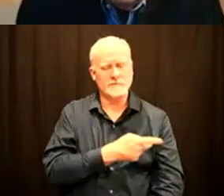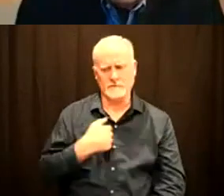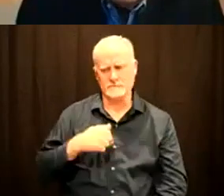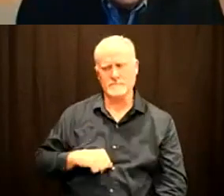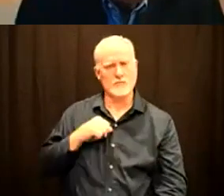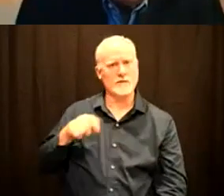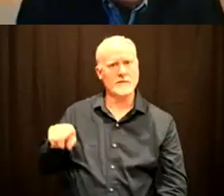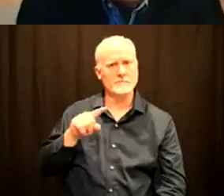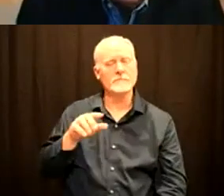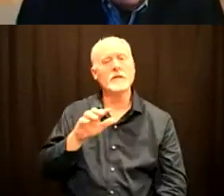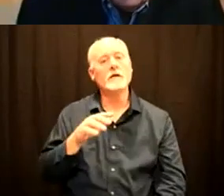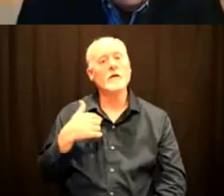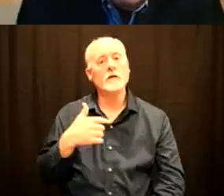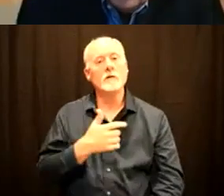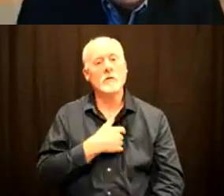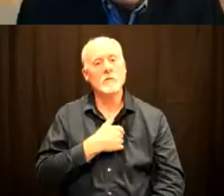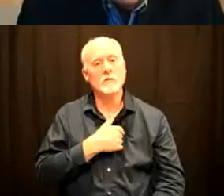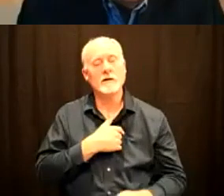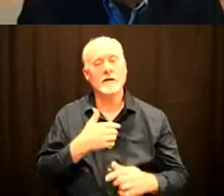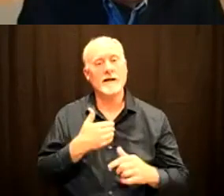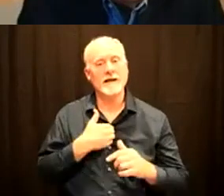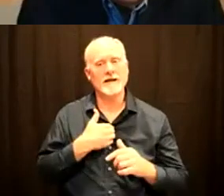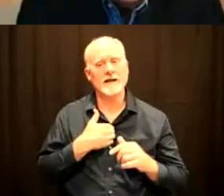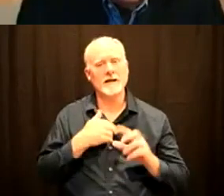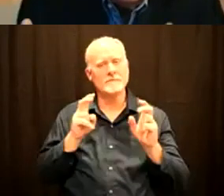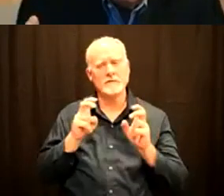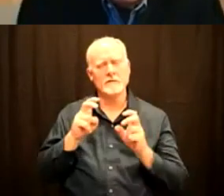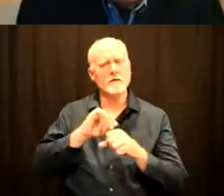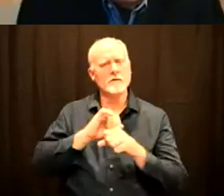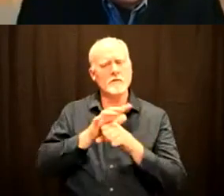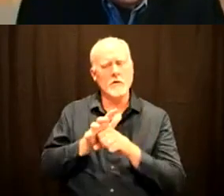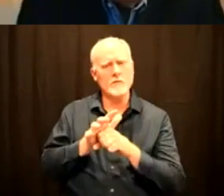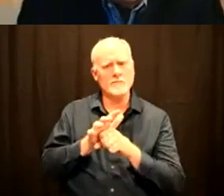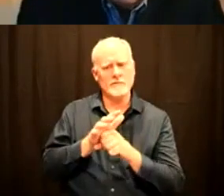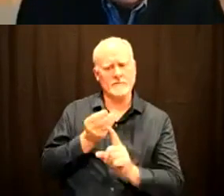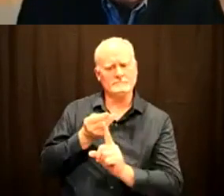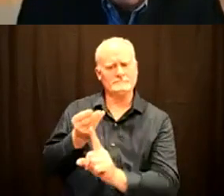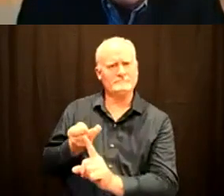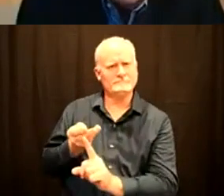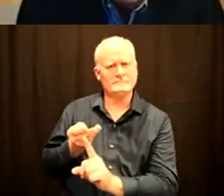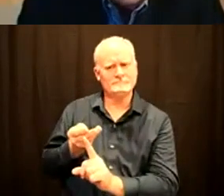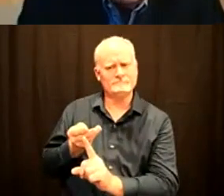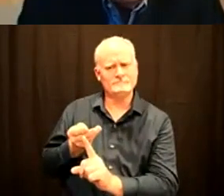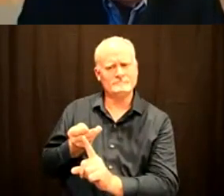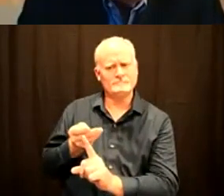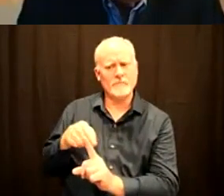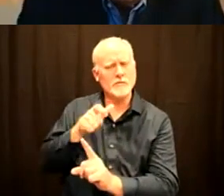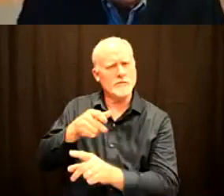to give a COVID differential to the units that are either exclusively treating covid patients or